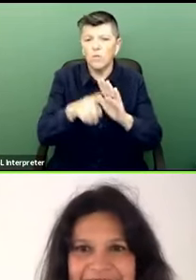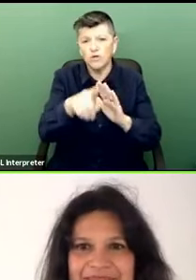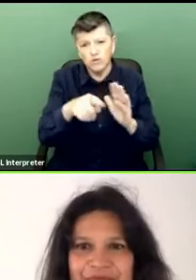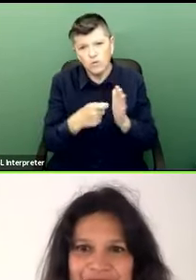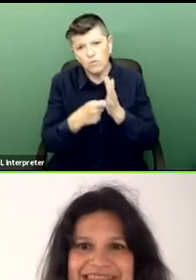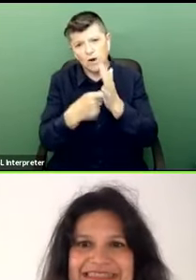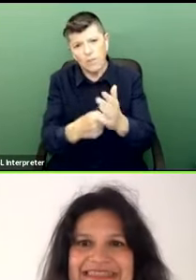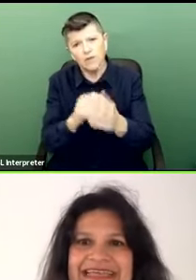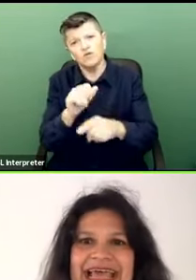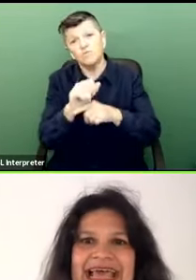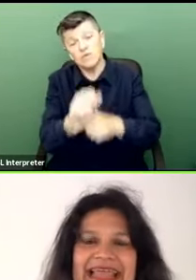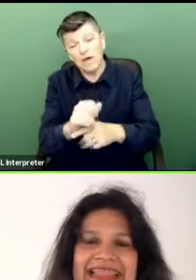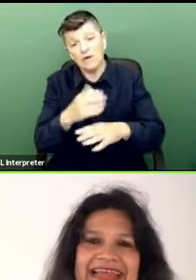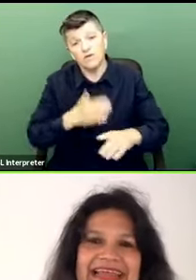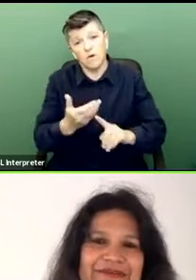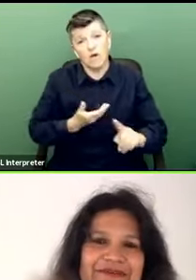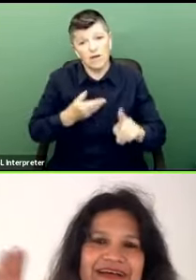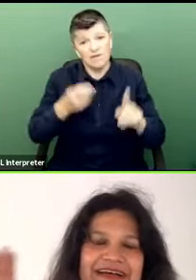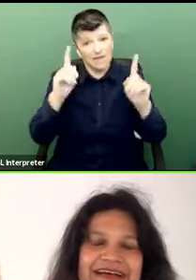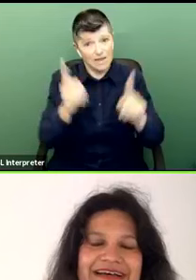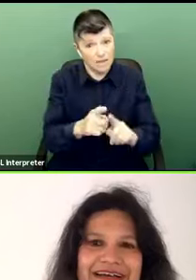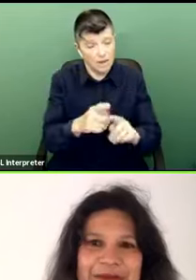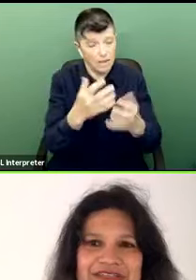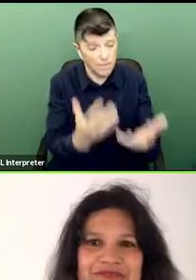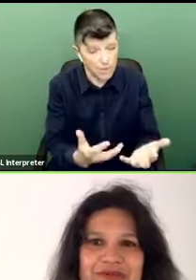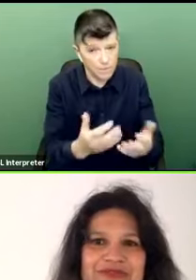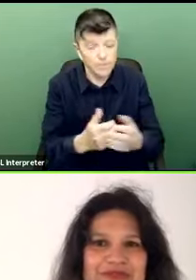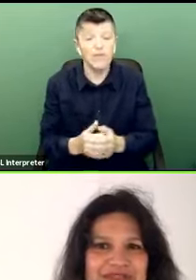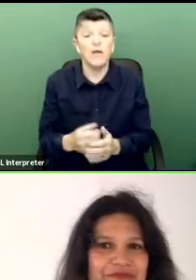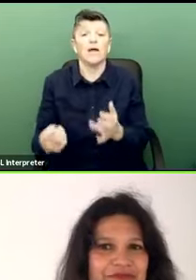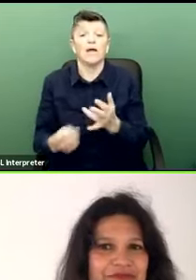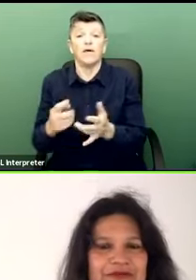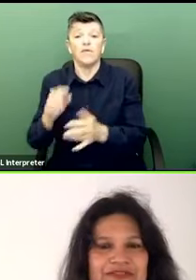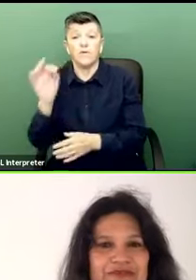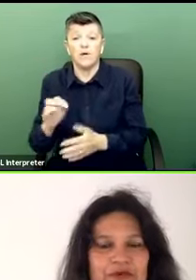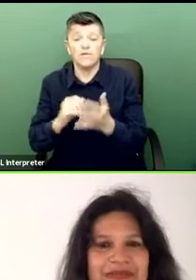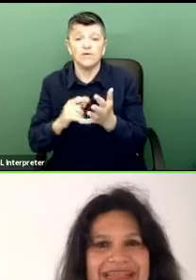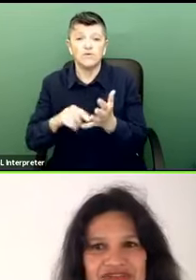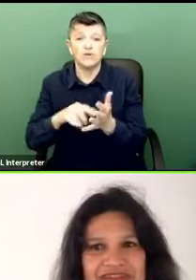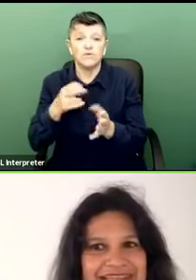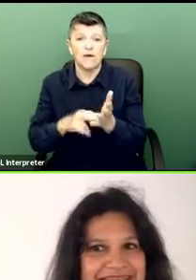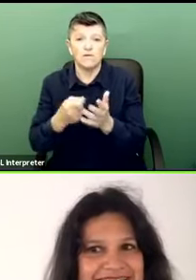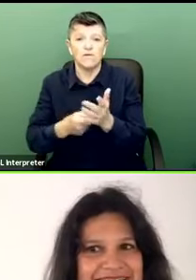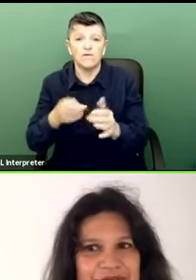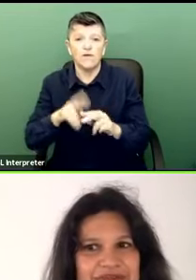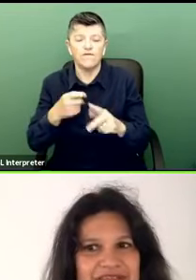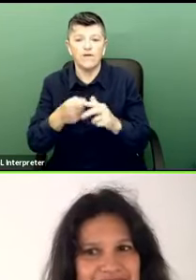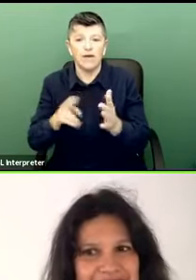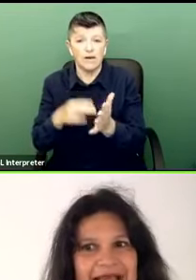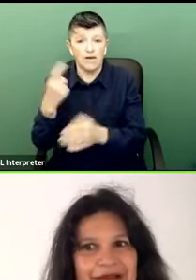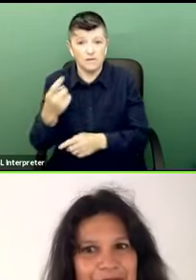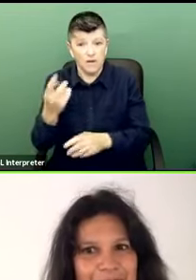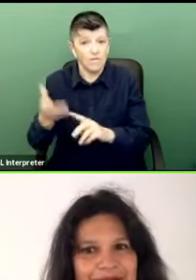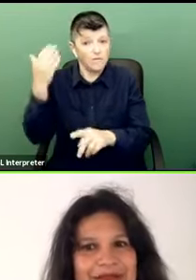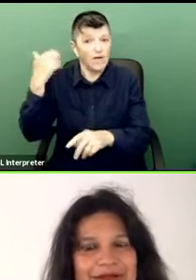and means of doing that but you know it's a democratic country, there is no particular reason why people